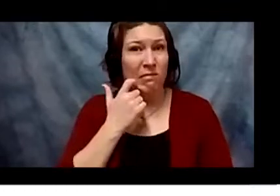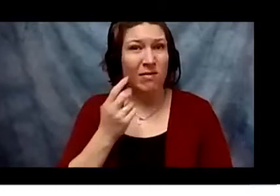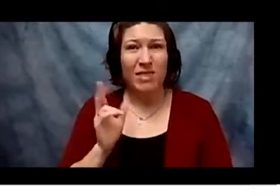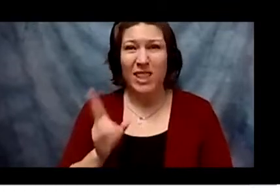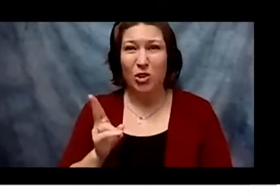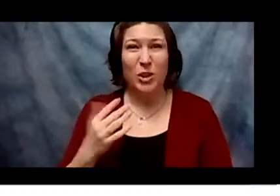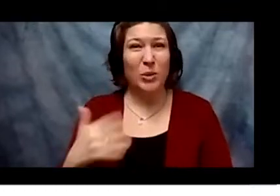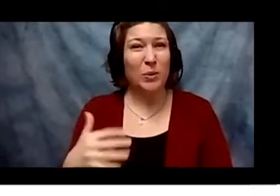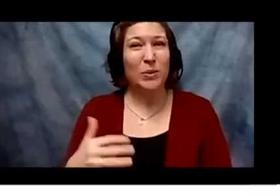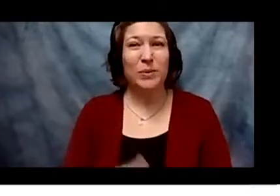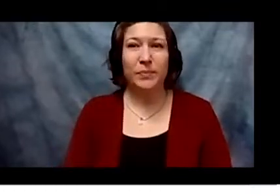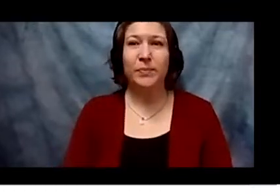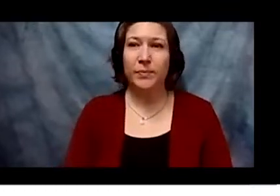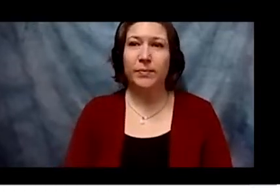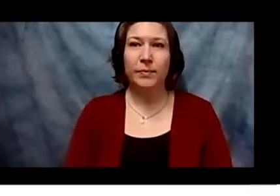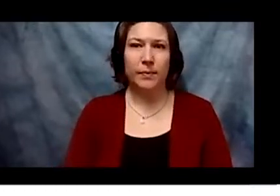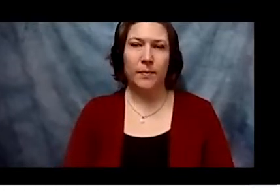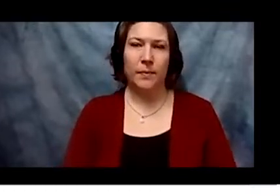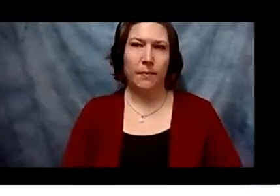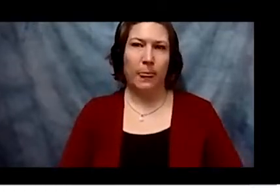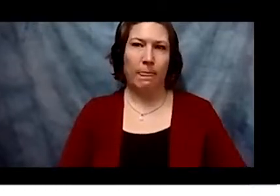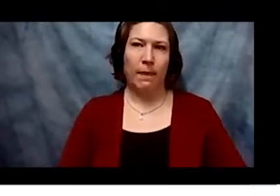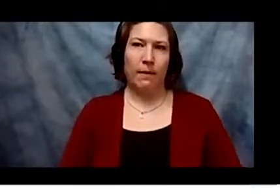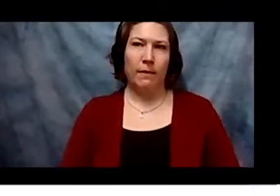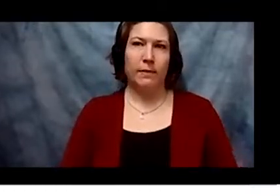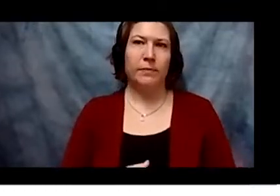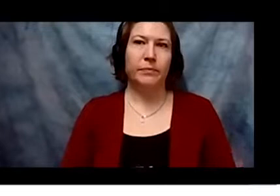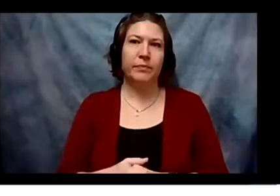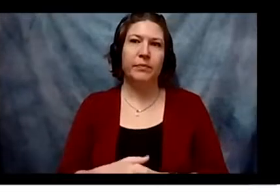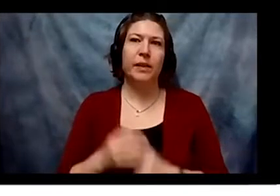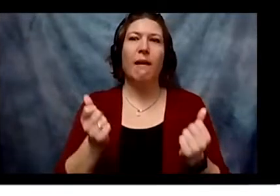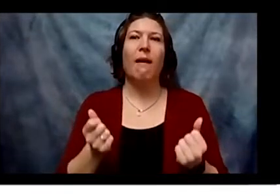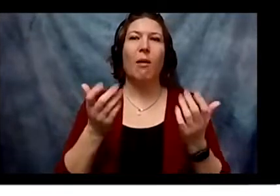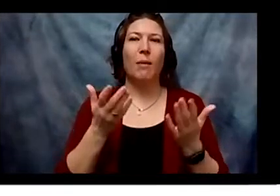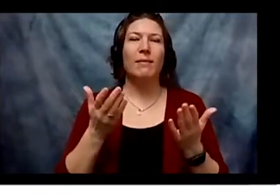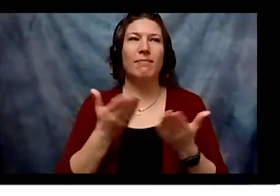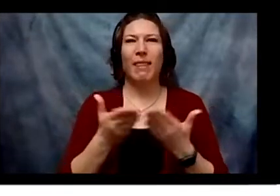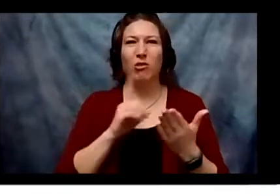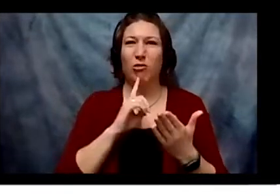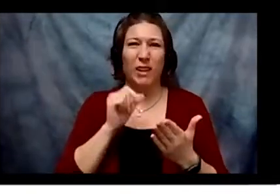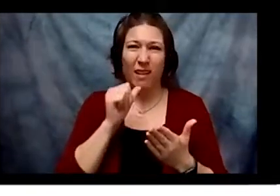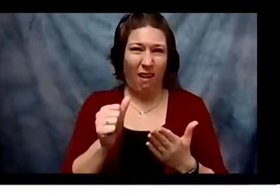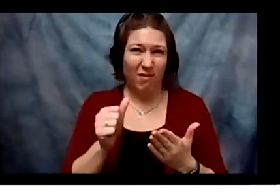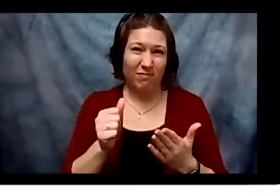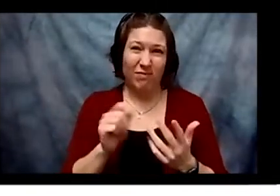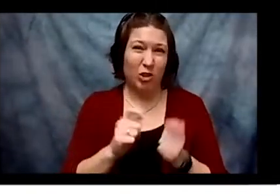is and how much some things just haven't changed. Yeah, thank you so